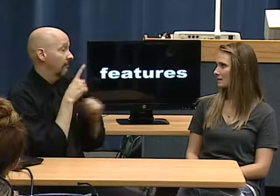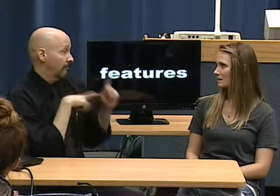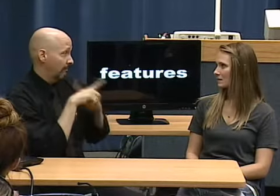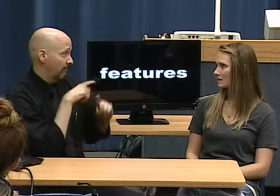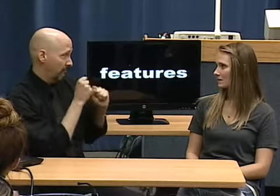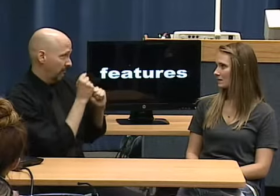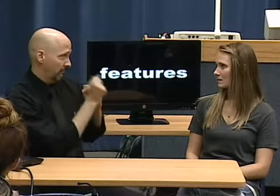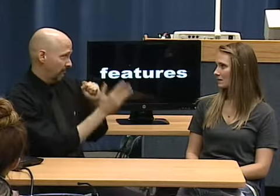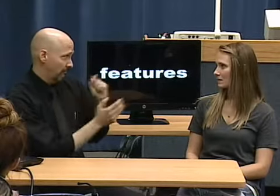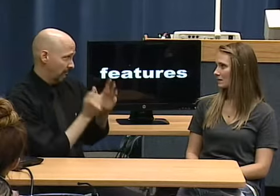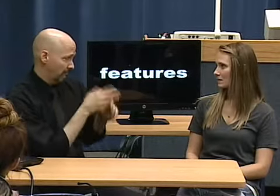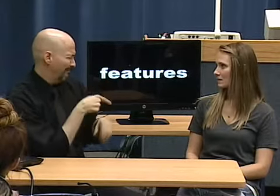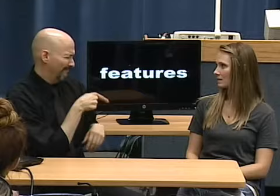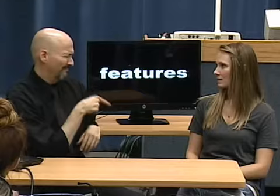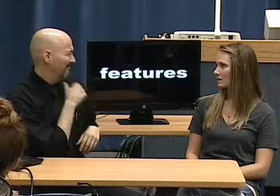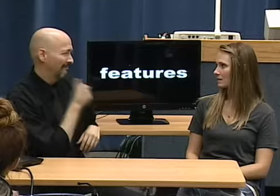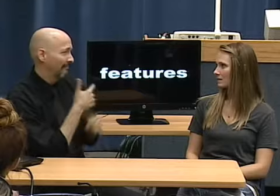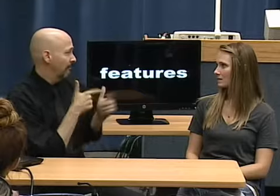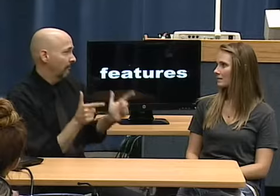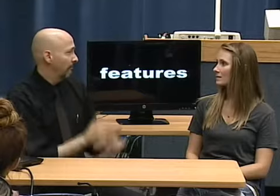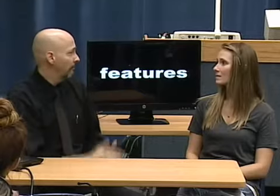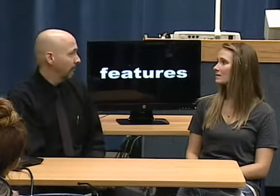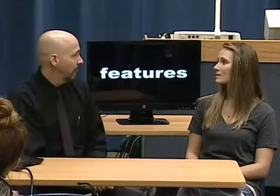"Signing is not a language."